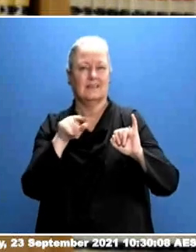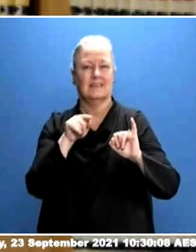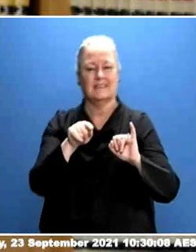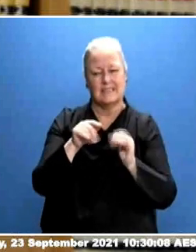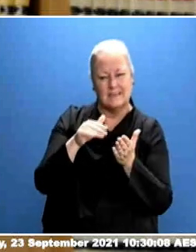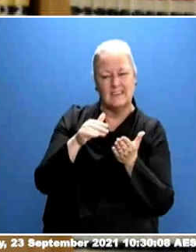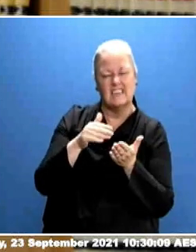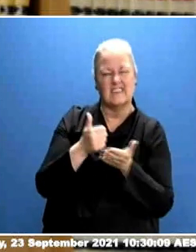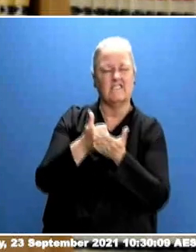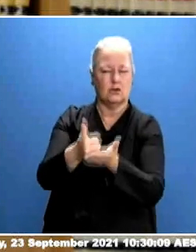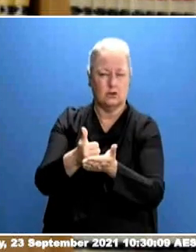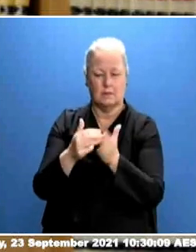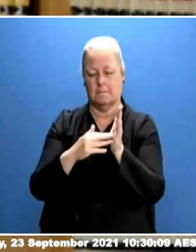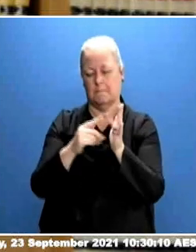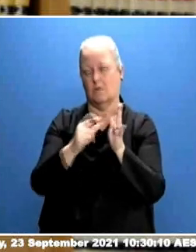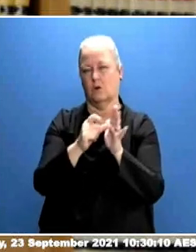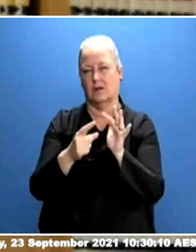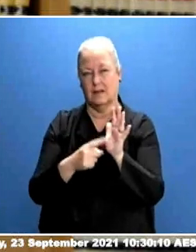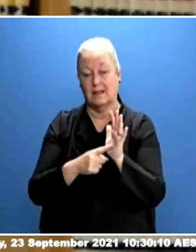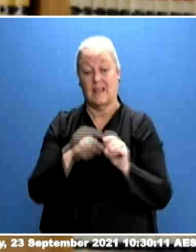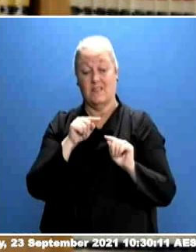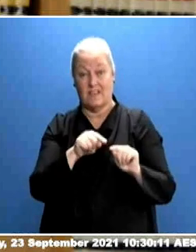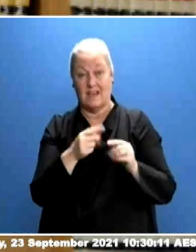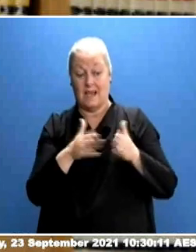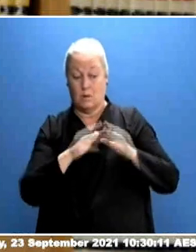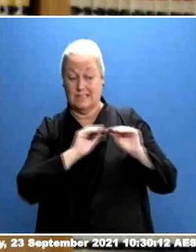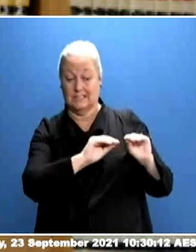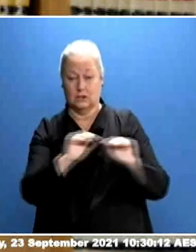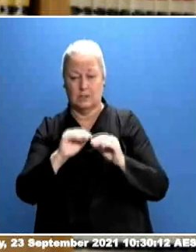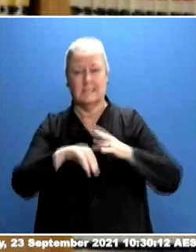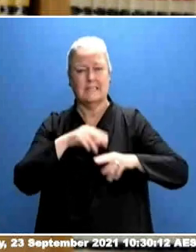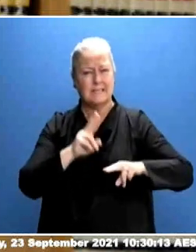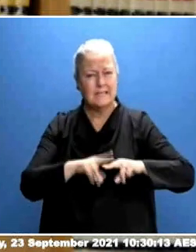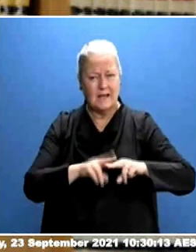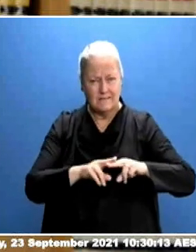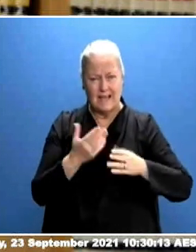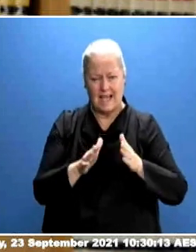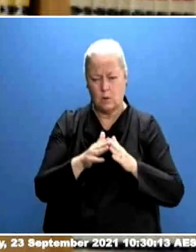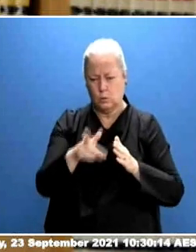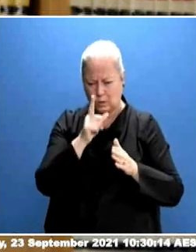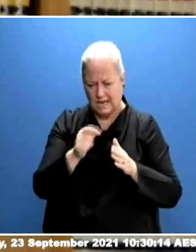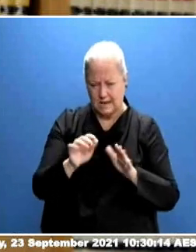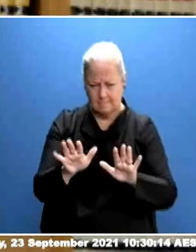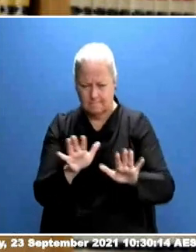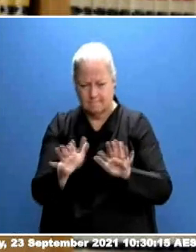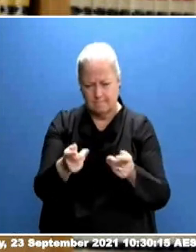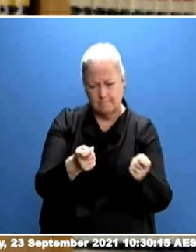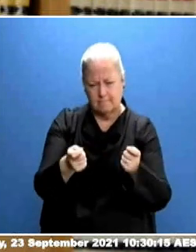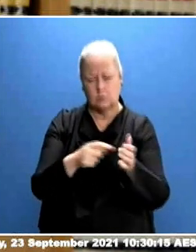and it's the model in which our staff are trained in order to provide co-regulation and support to our children. I see, thank you.